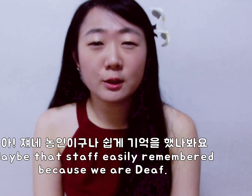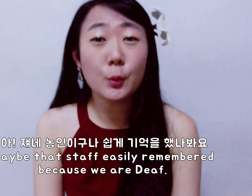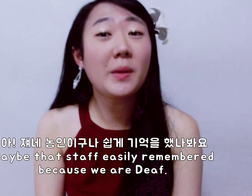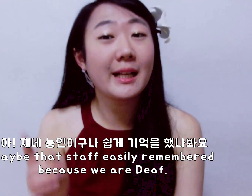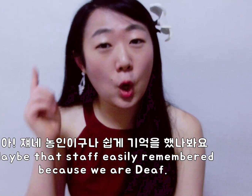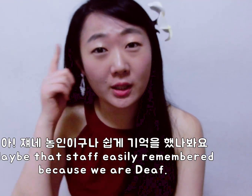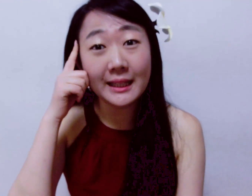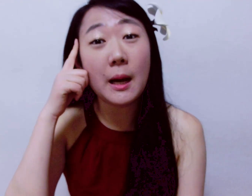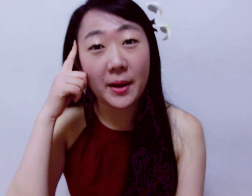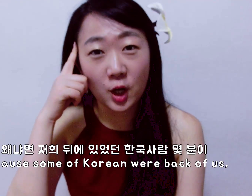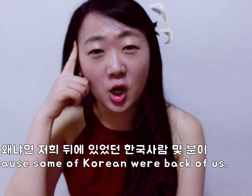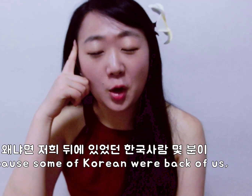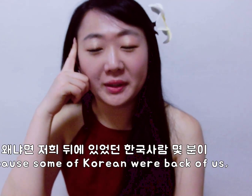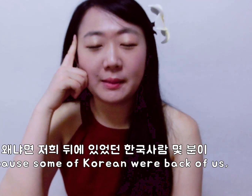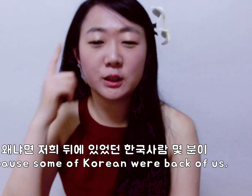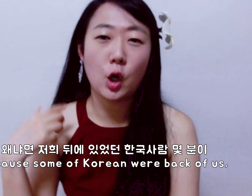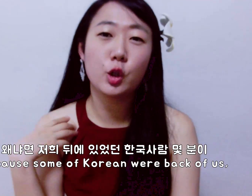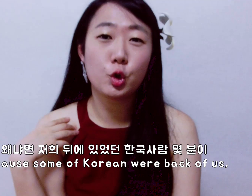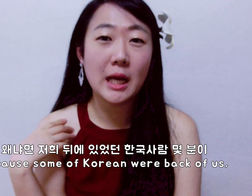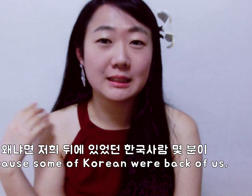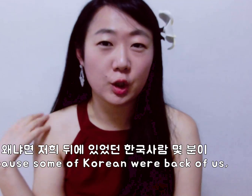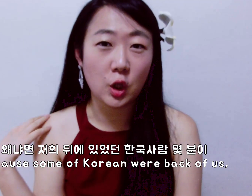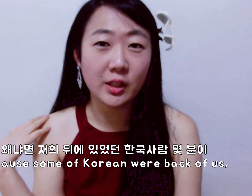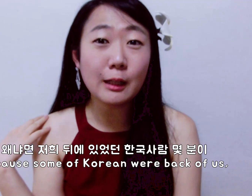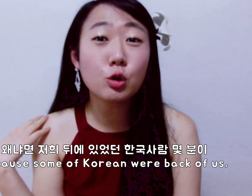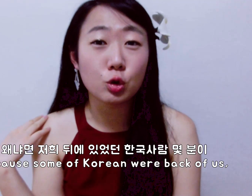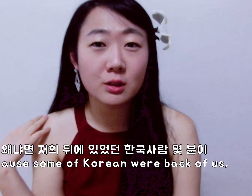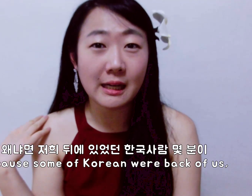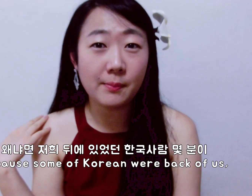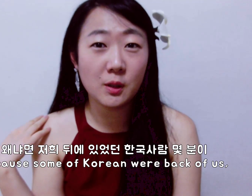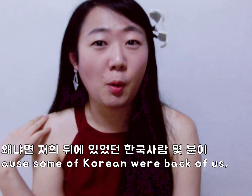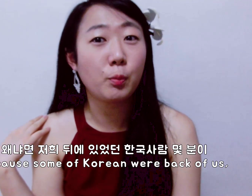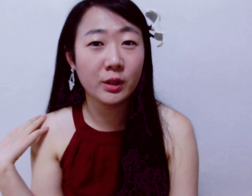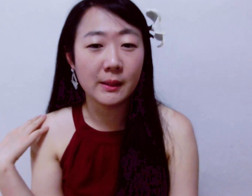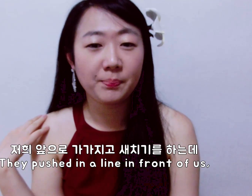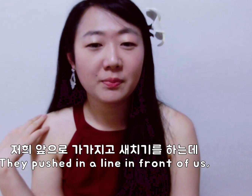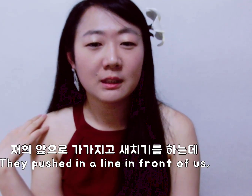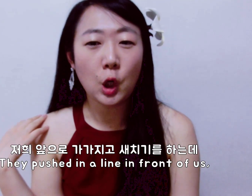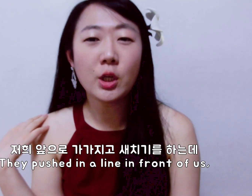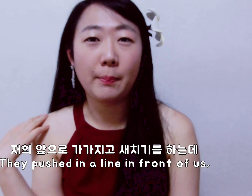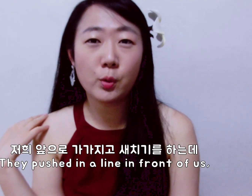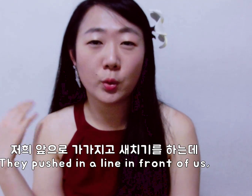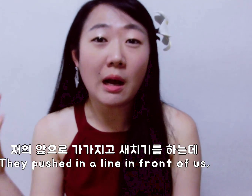나가서 줄을 서고 있었고then we were standing in a line.